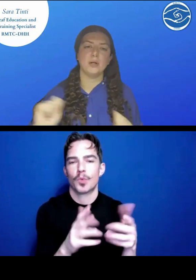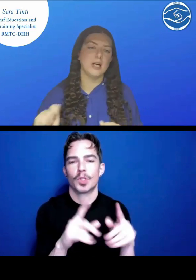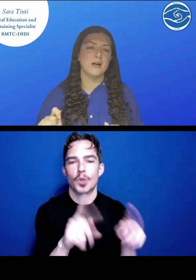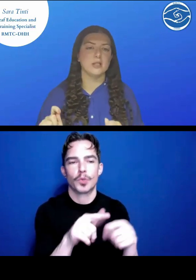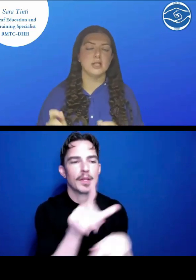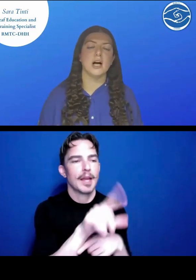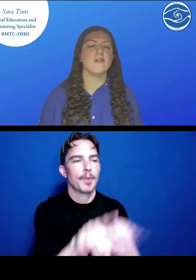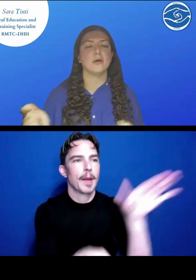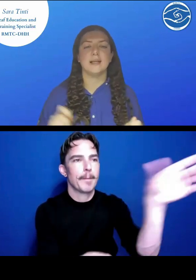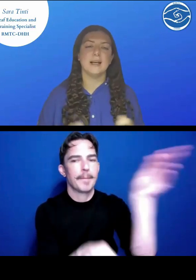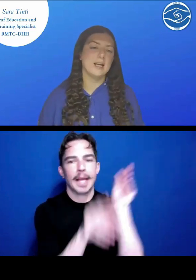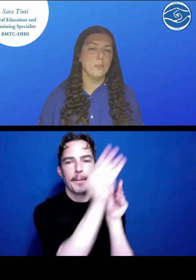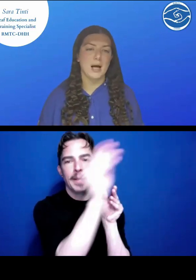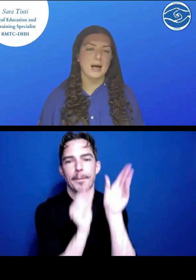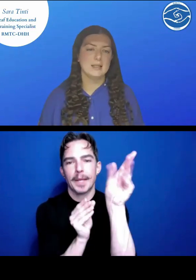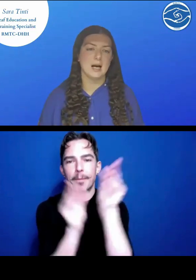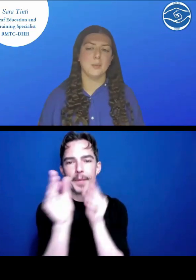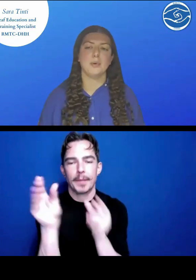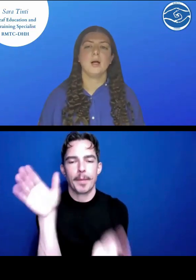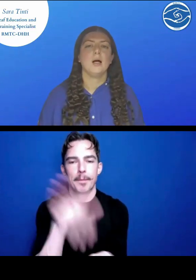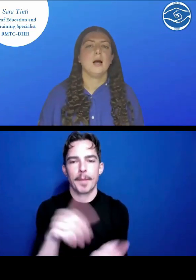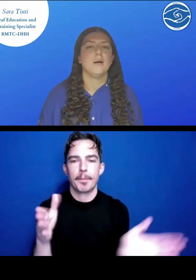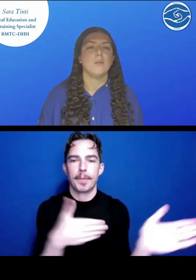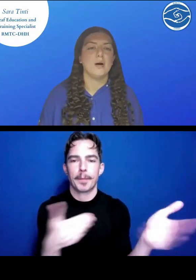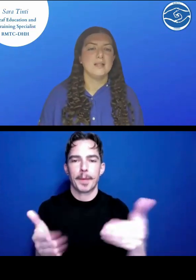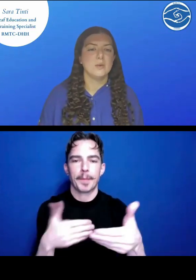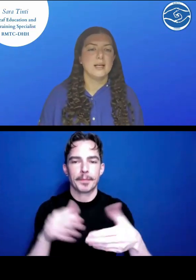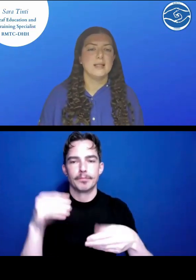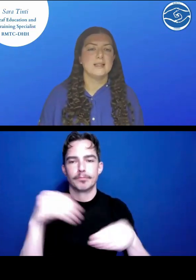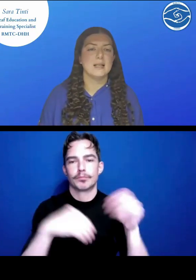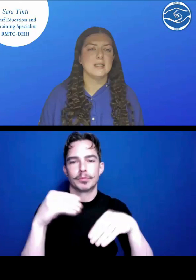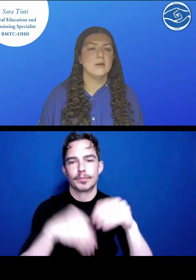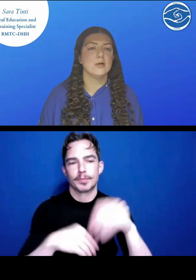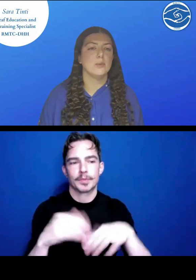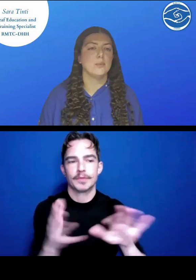we're pulling them off the shelf. We're getting them packed up. Once we get it sent to you,